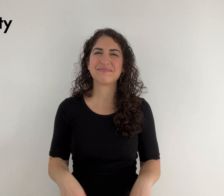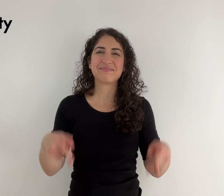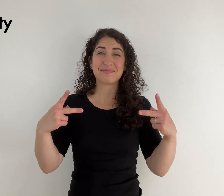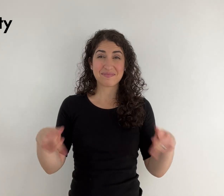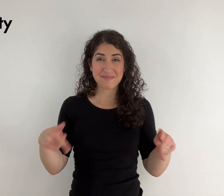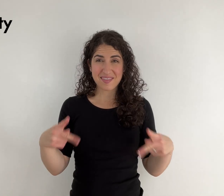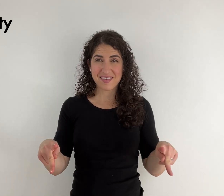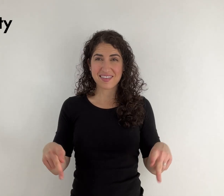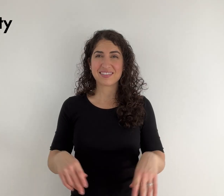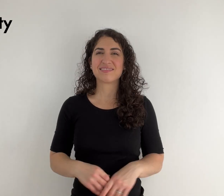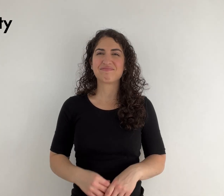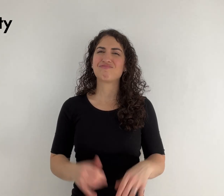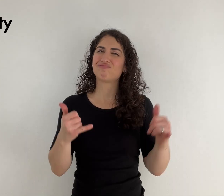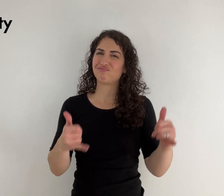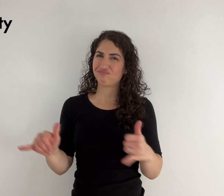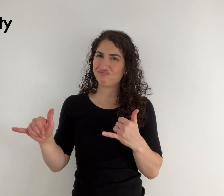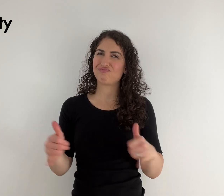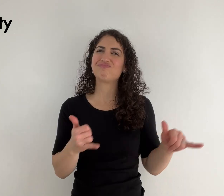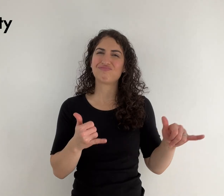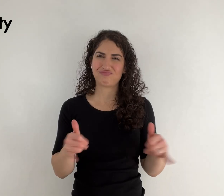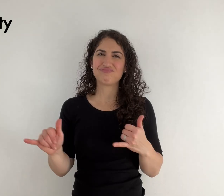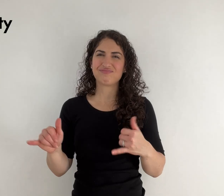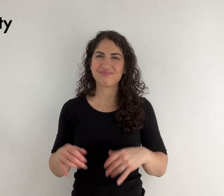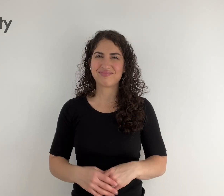PARTY